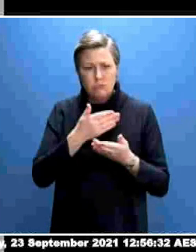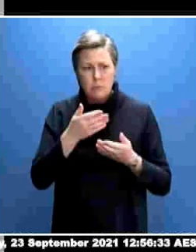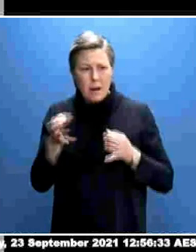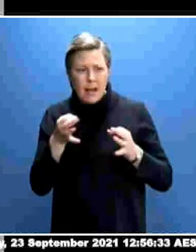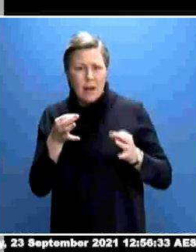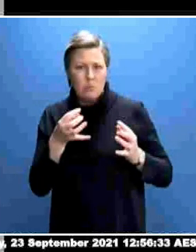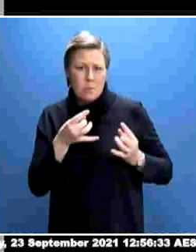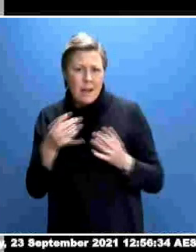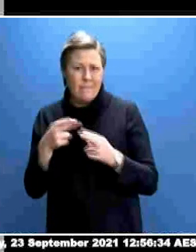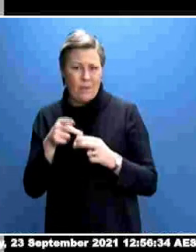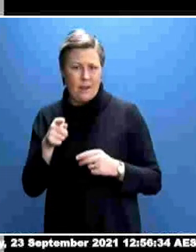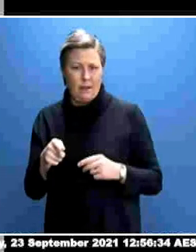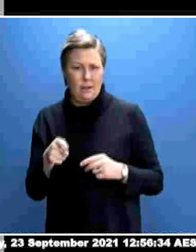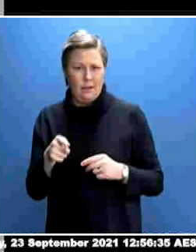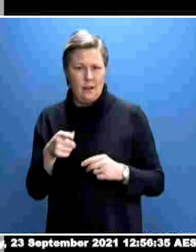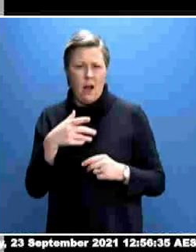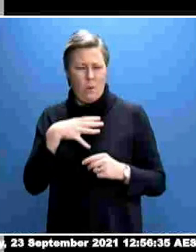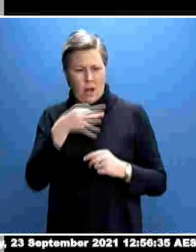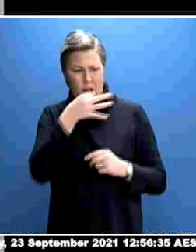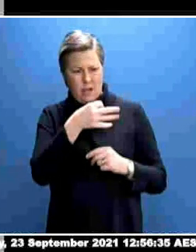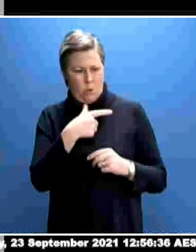concern that is held by NAAJA?